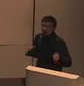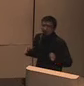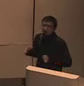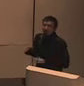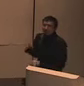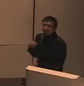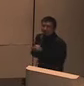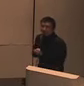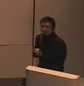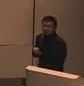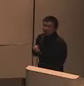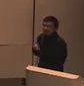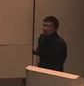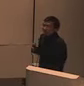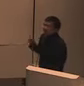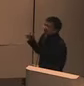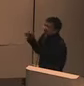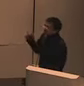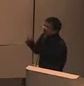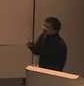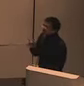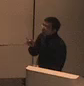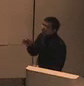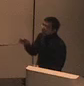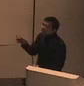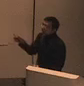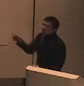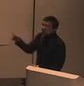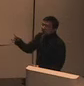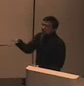But in your experience, you are walking around